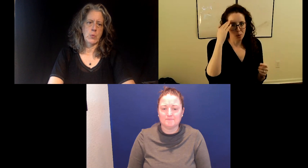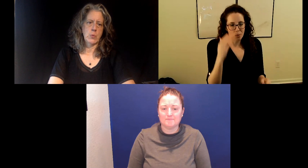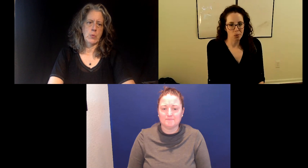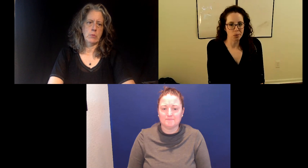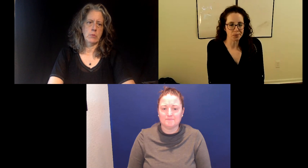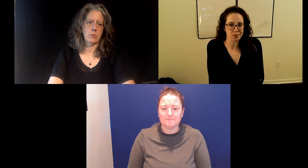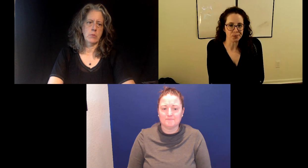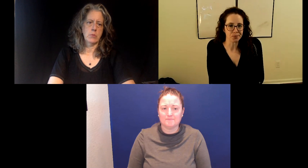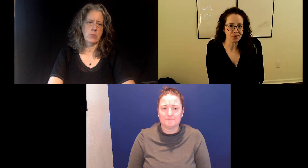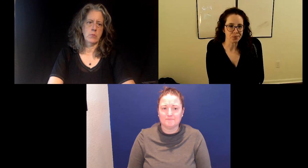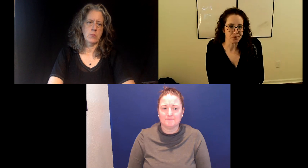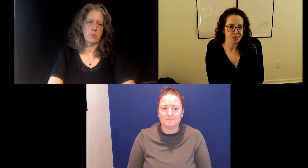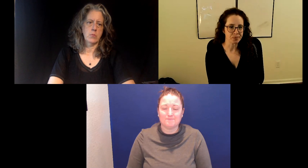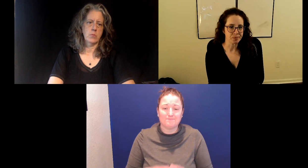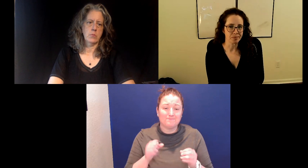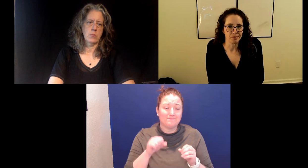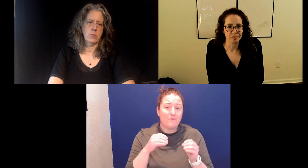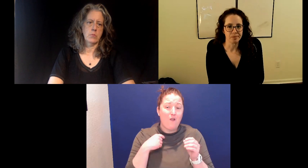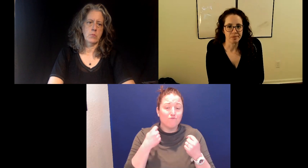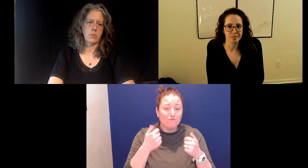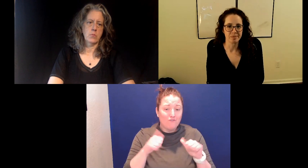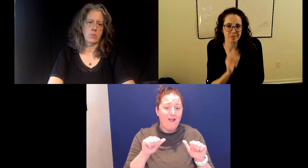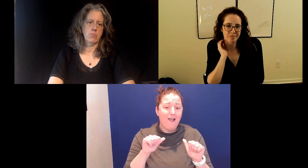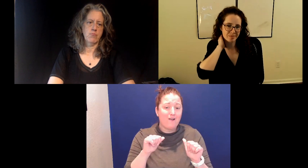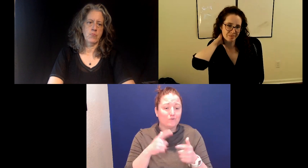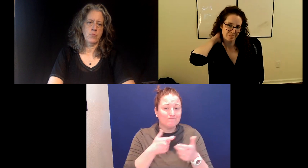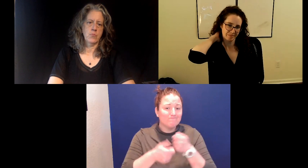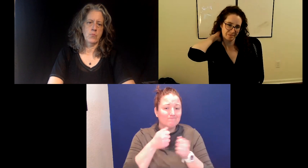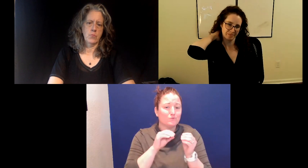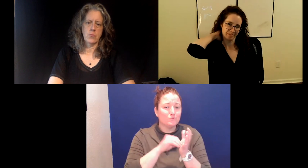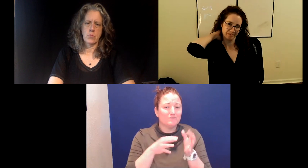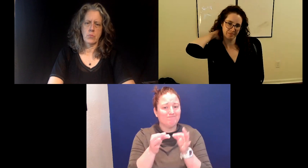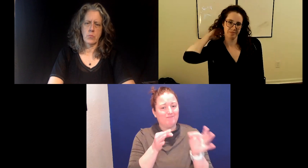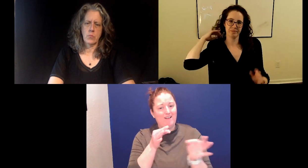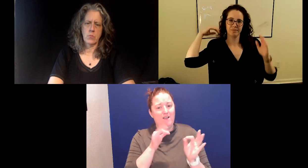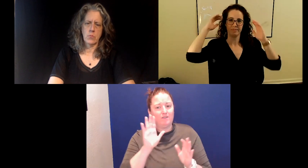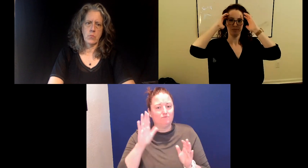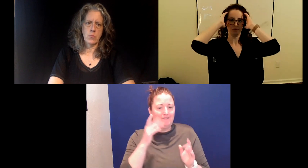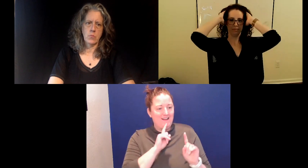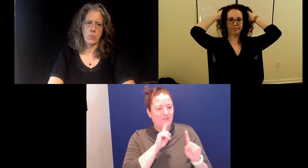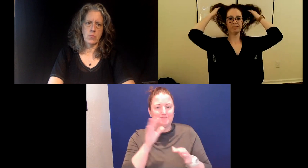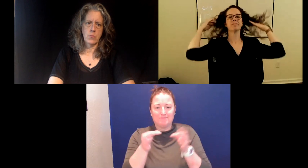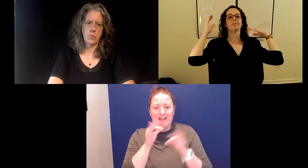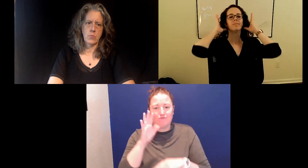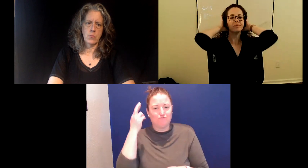and seeing what they know and what they still need to work on yeah and i've been trying to you know